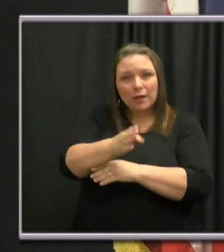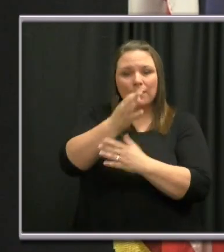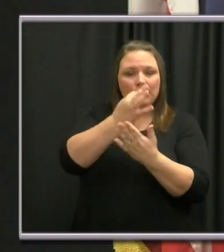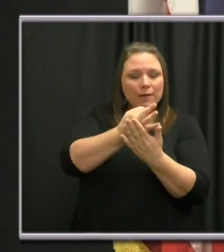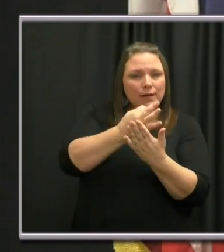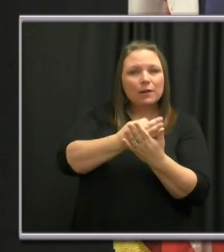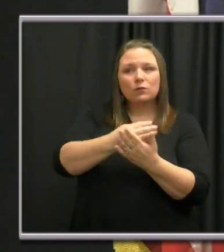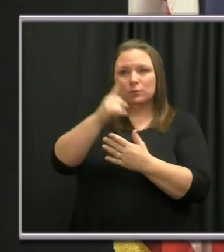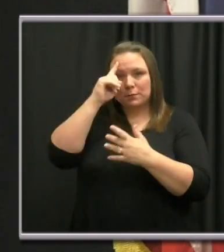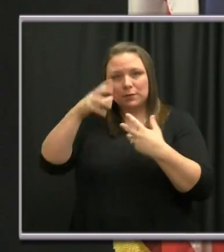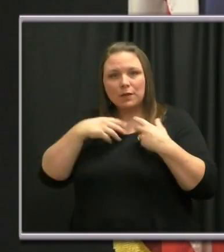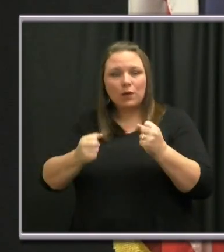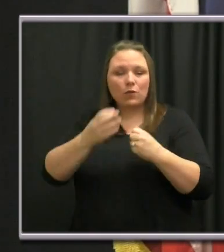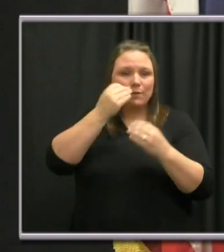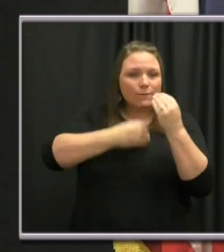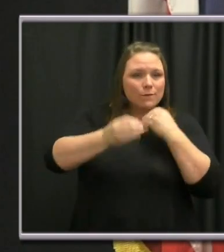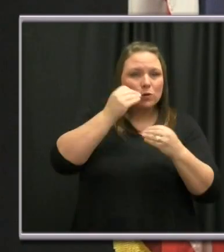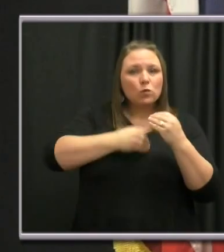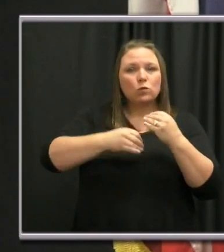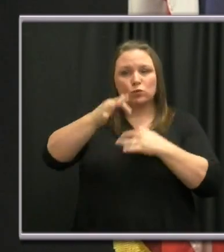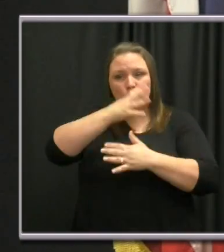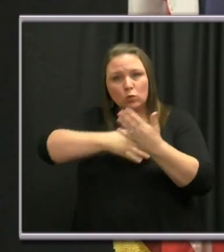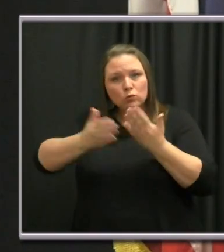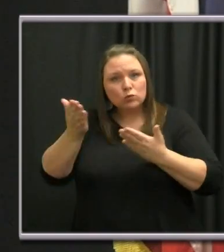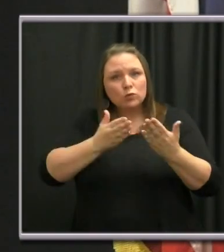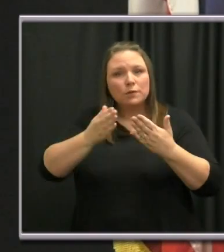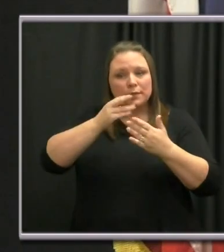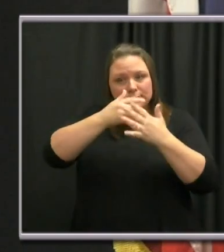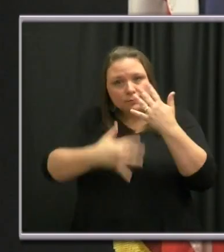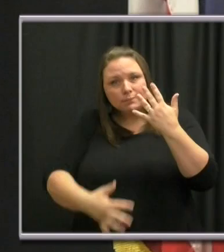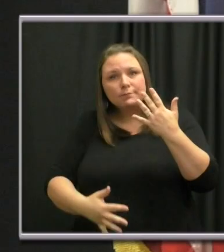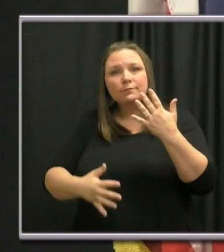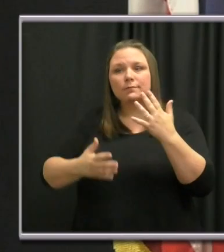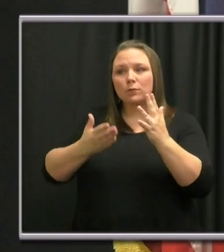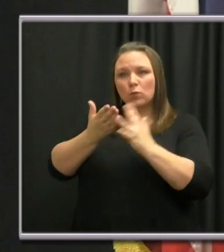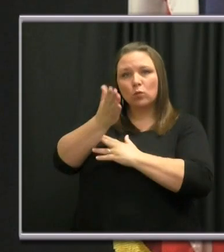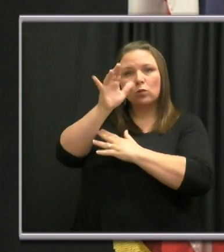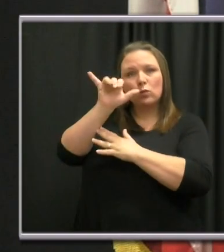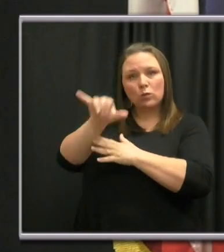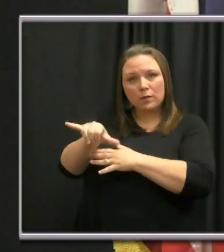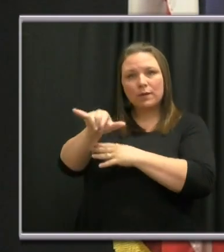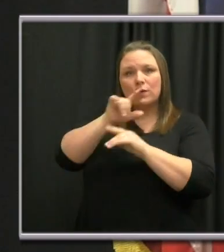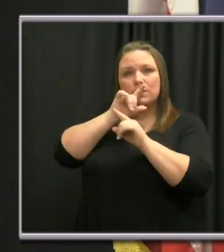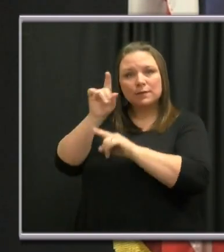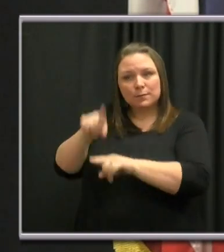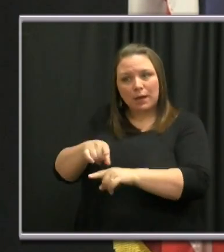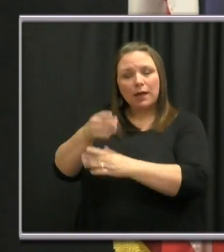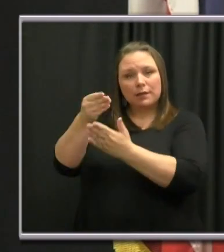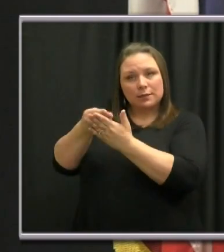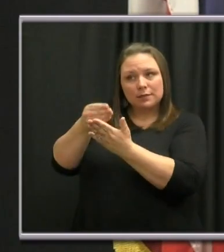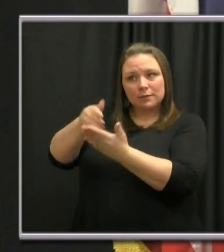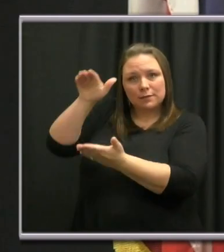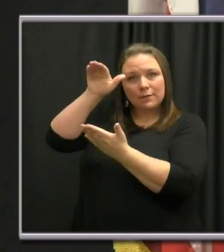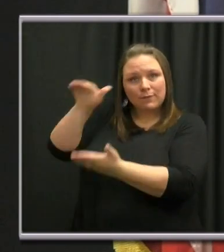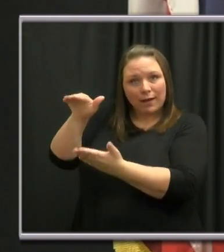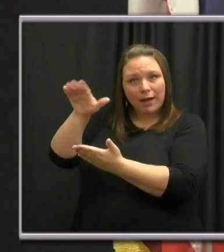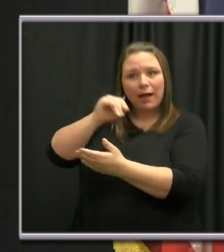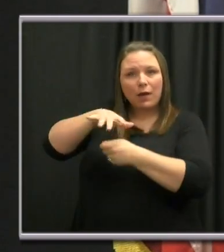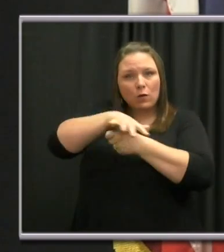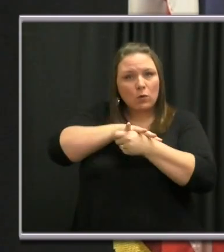WEBSITE DEFINES DIRECT FINANCIAL MENTAL HEALTH FOOD AND SOCIAL SERVICE ASSISTANCE